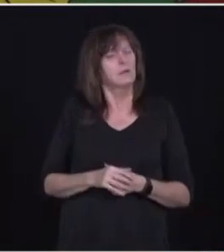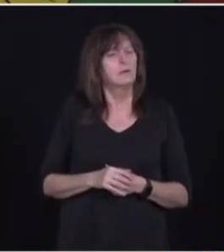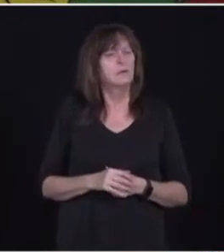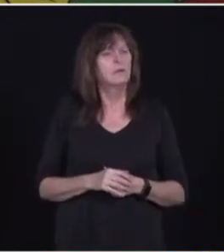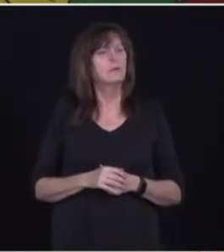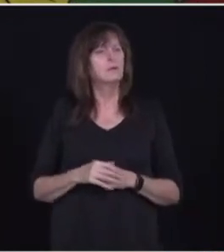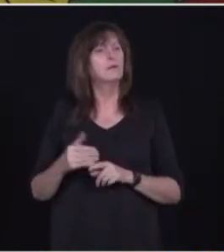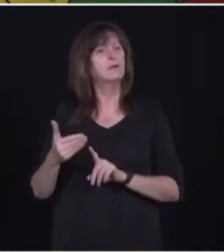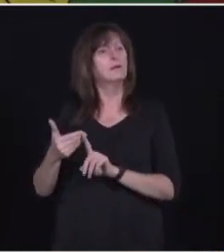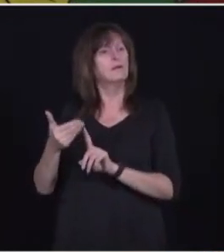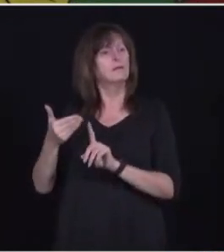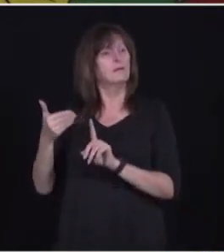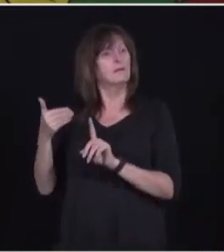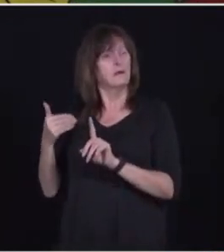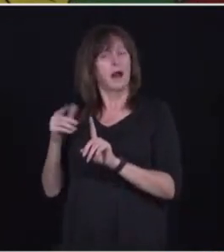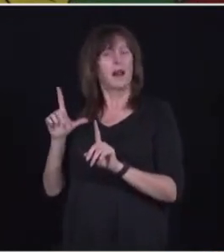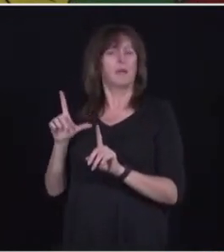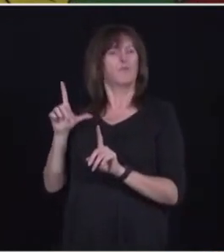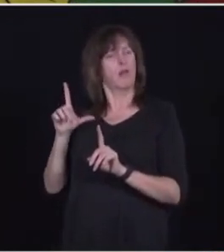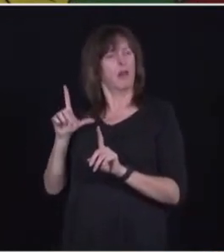Liberal government